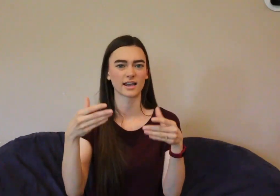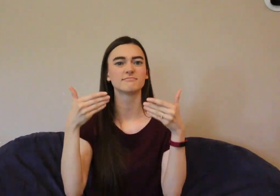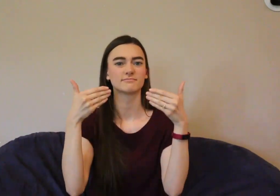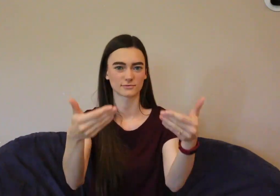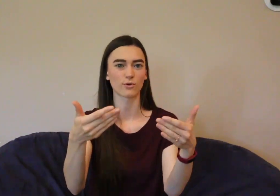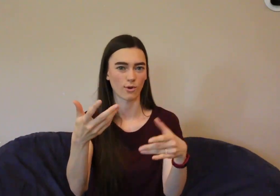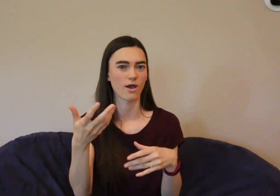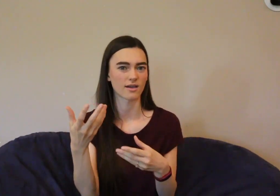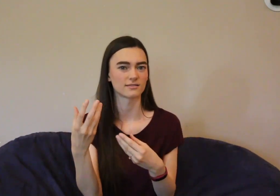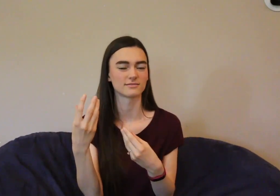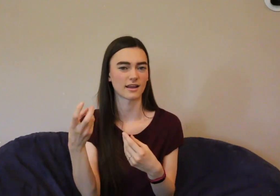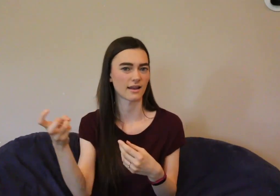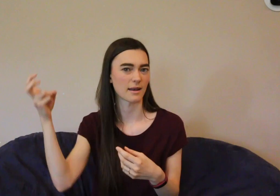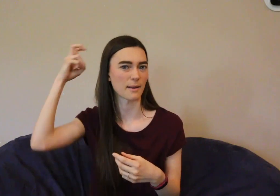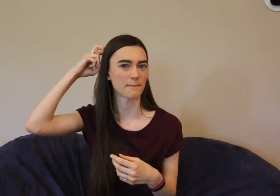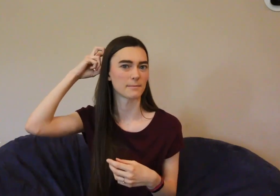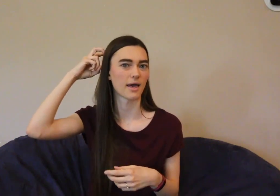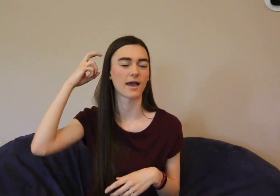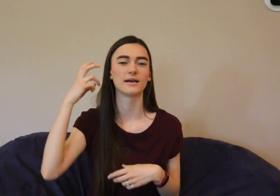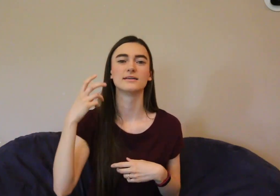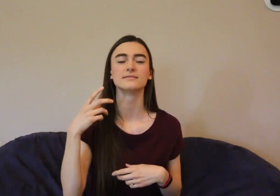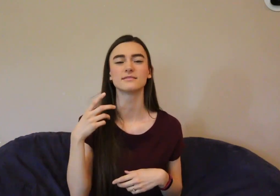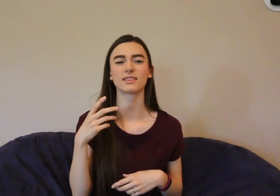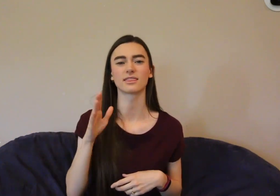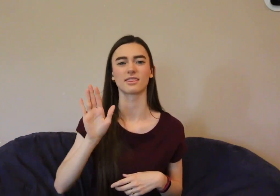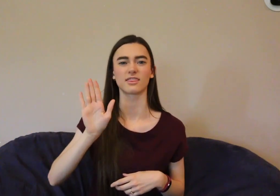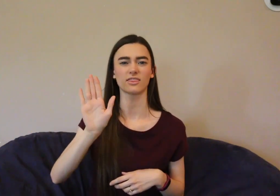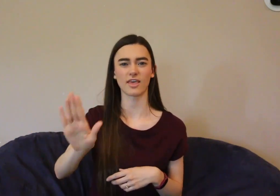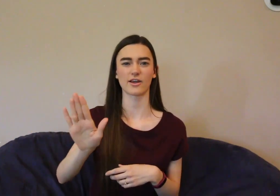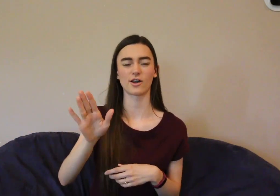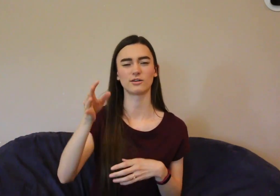But they decided to go ahead and give me a cochlear implant.